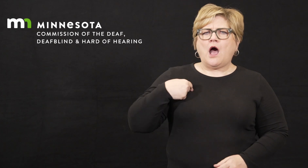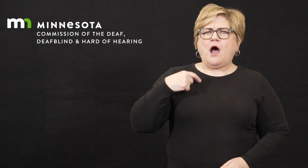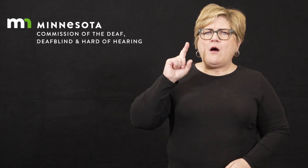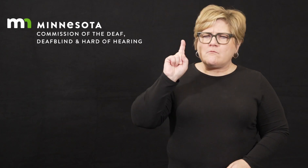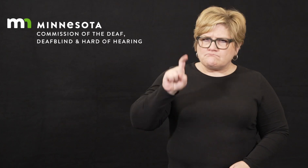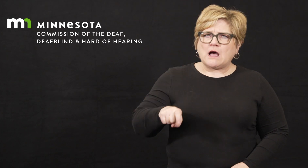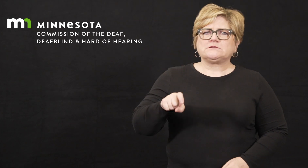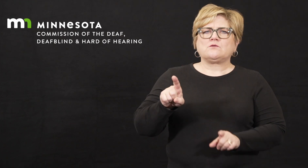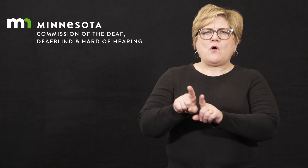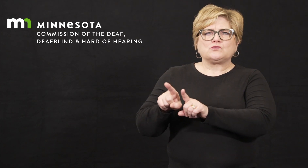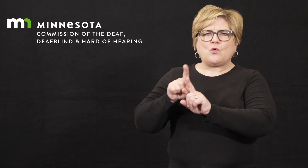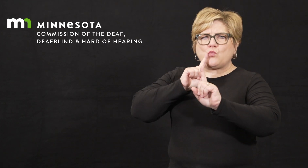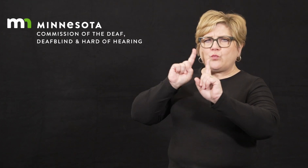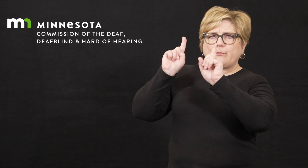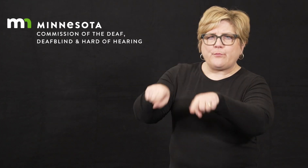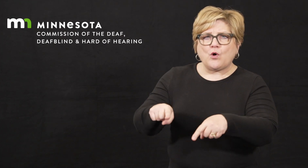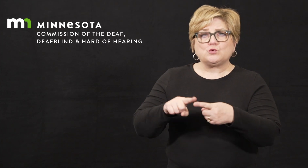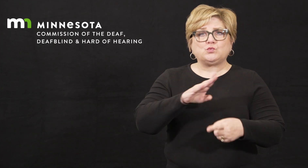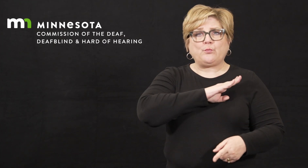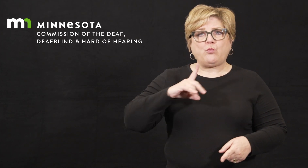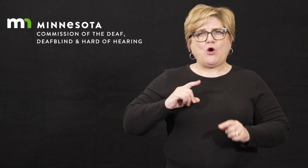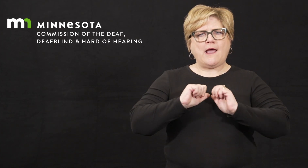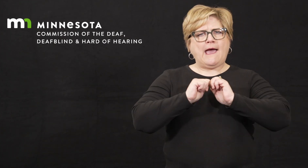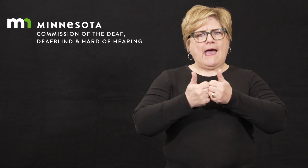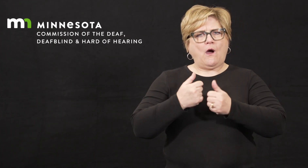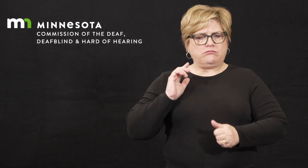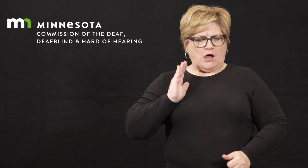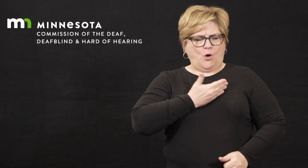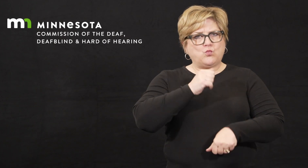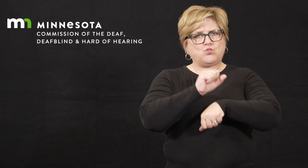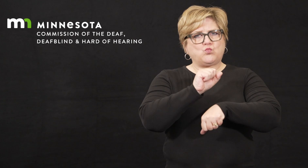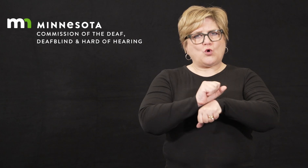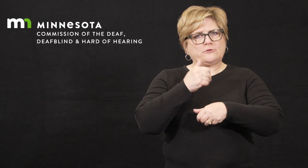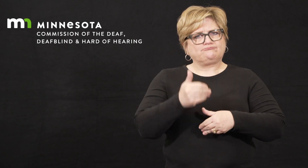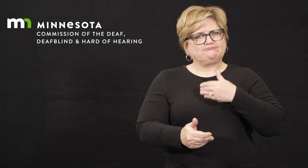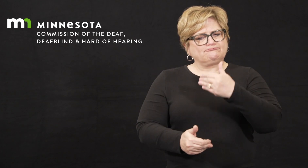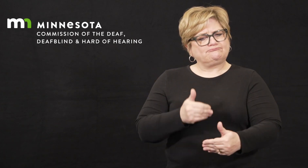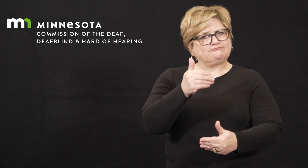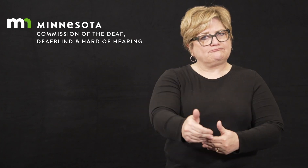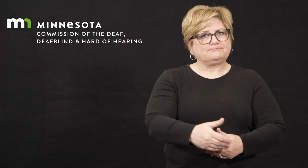I also must report to the board about how our work is progressing.